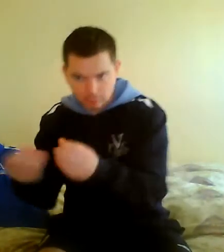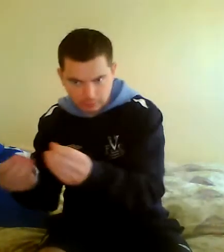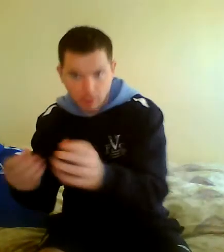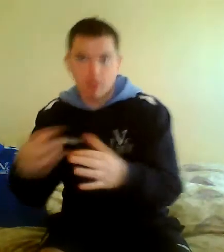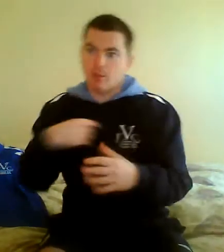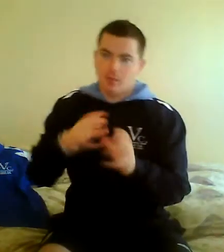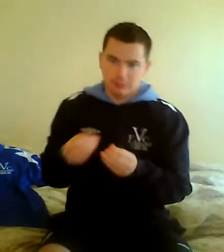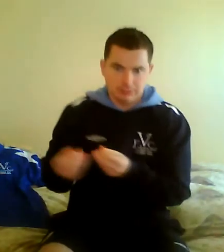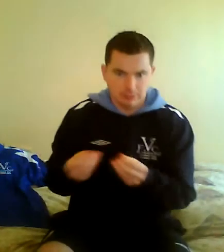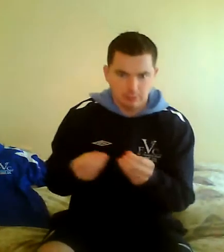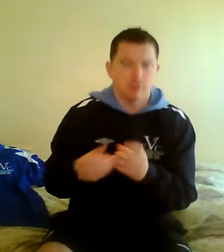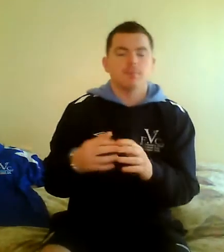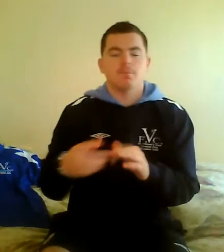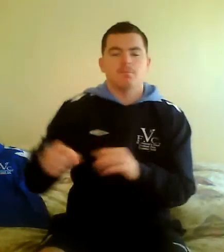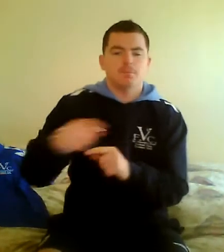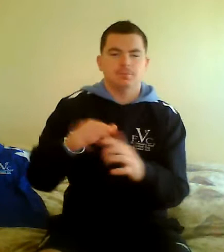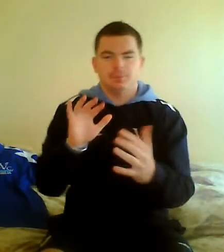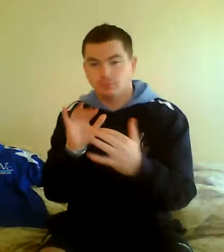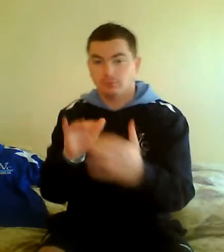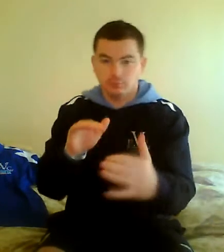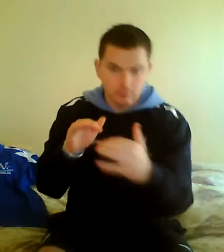Possession was swapped between the two teams